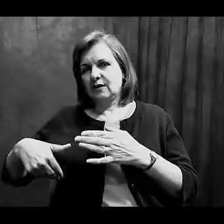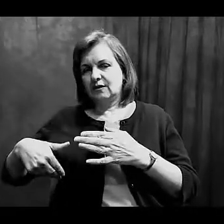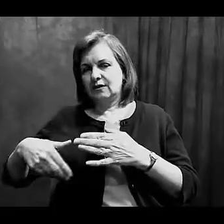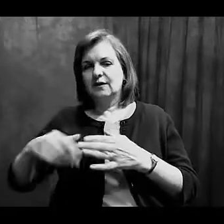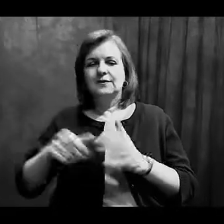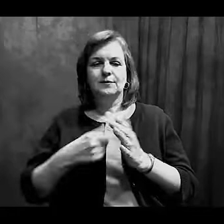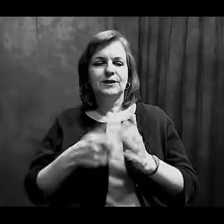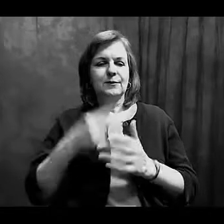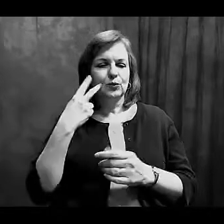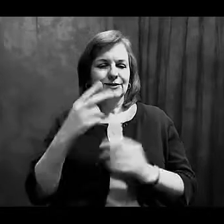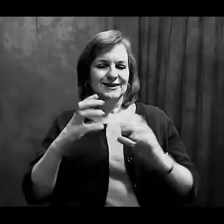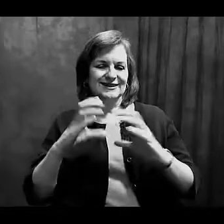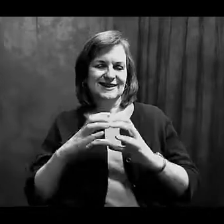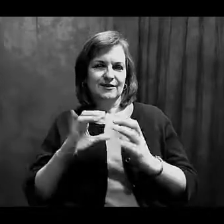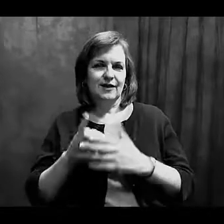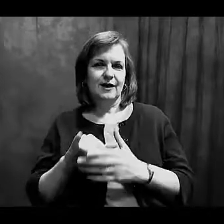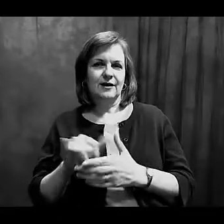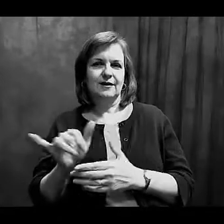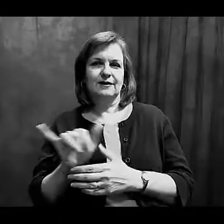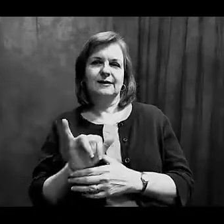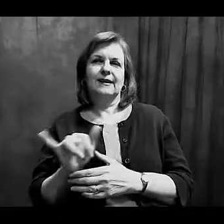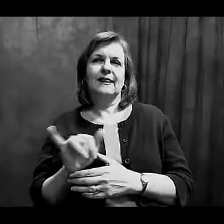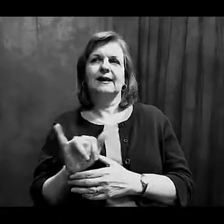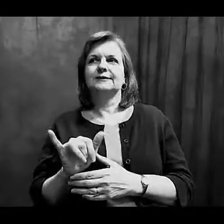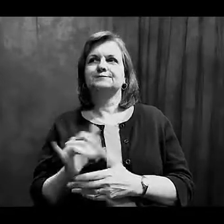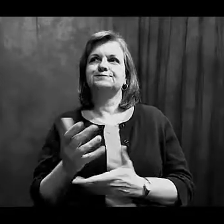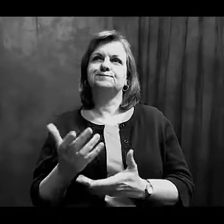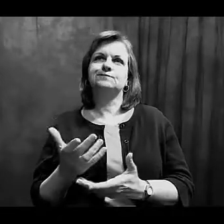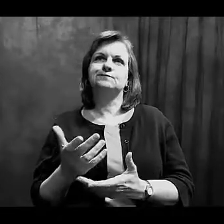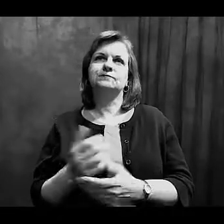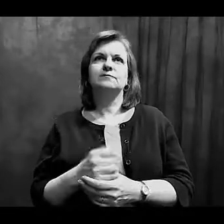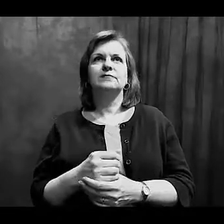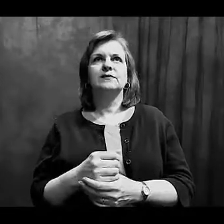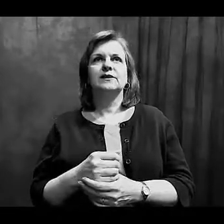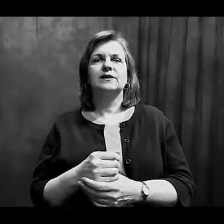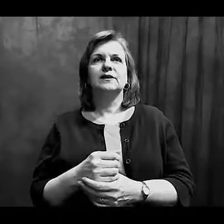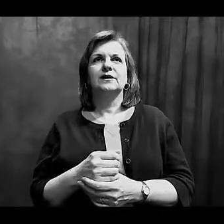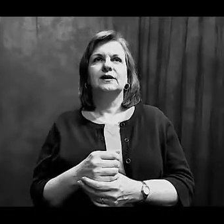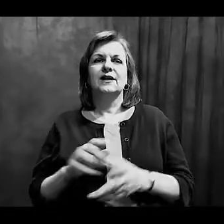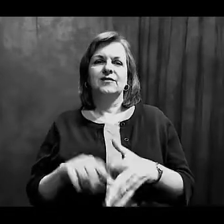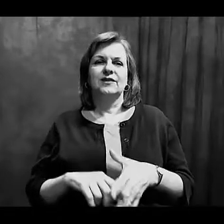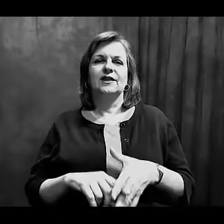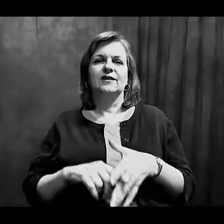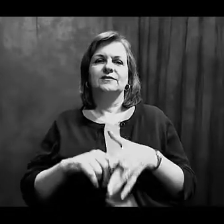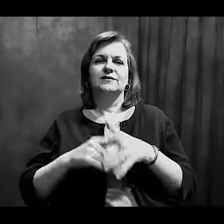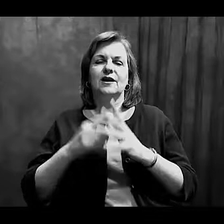cells sometimes that are kind of in the state of